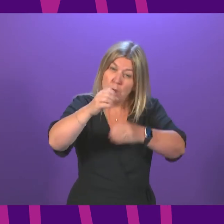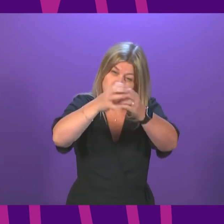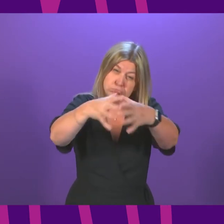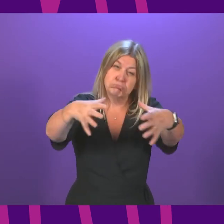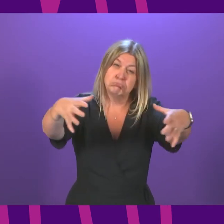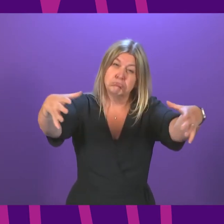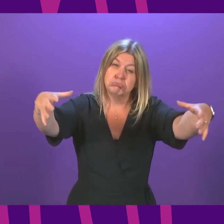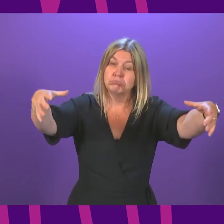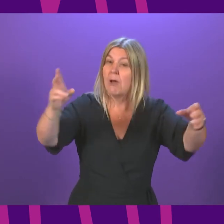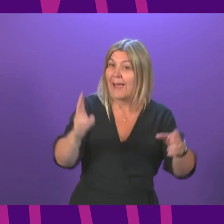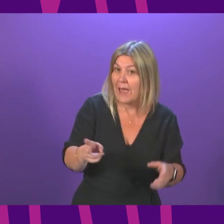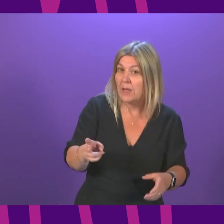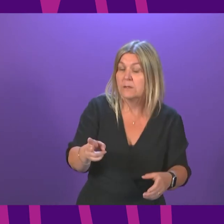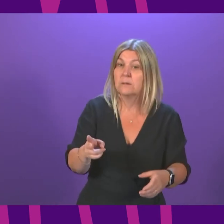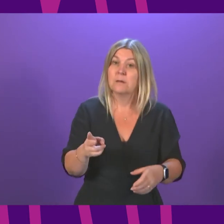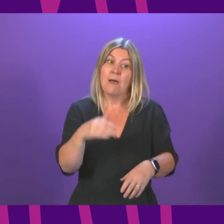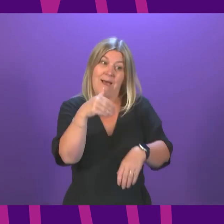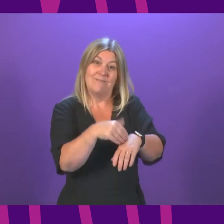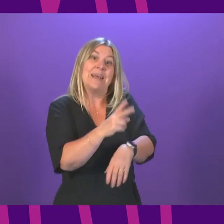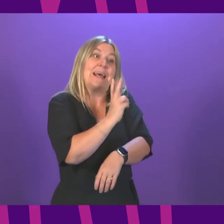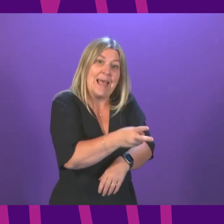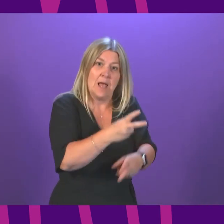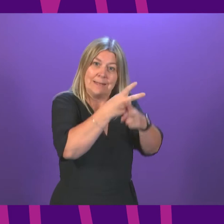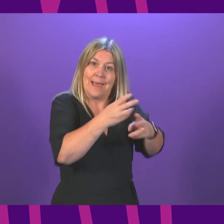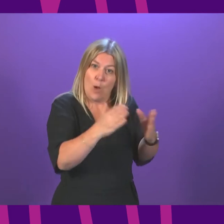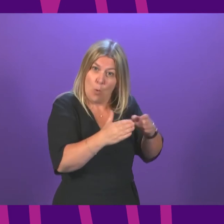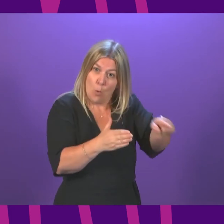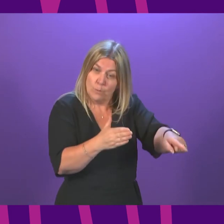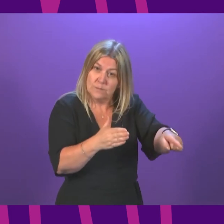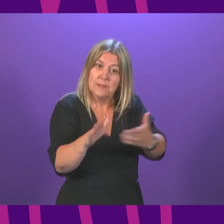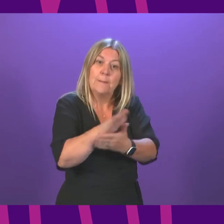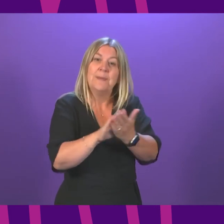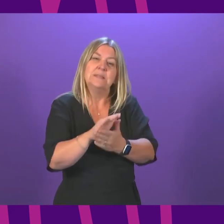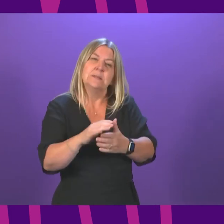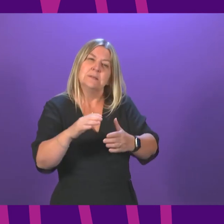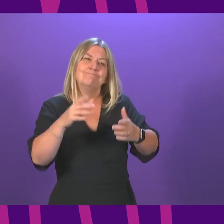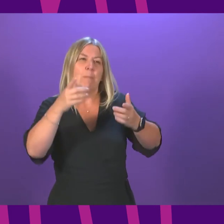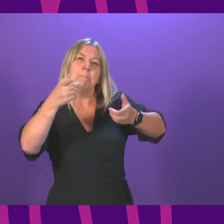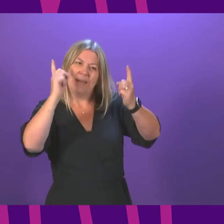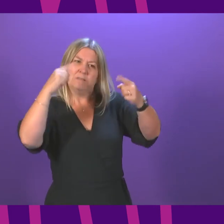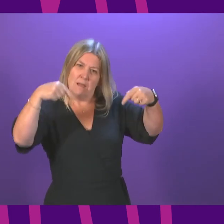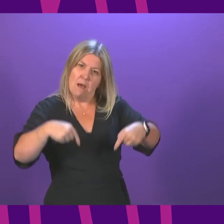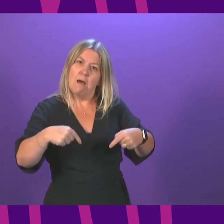adverse impact on care homes, under section 8 of the Coronavirus (Scotland) (No 2) Act